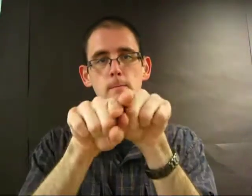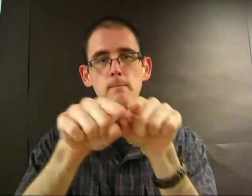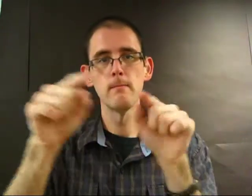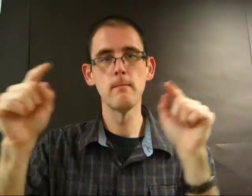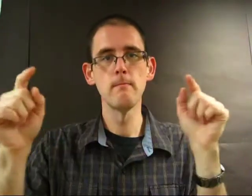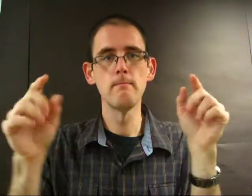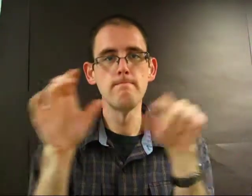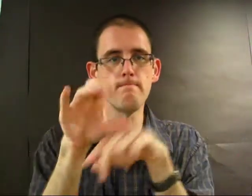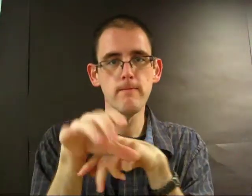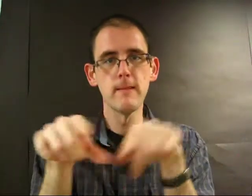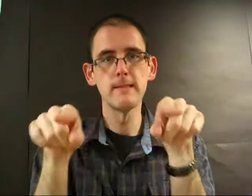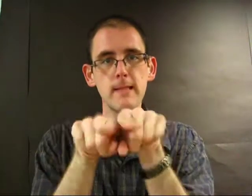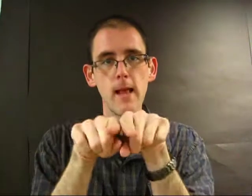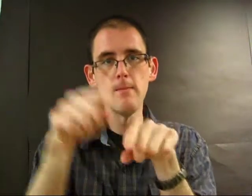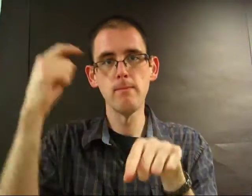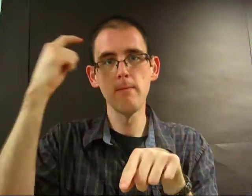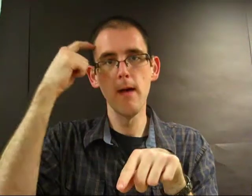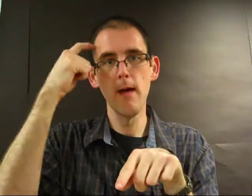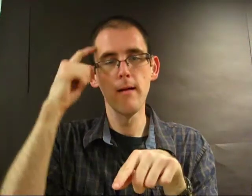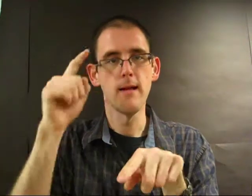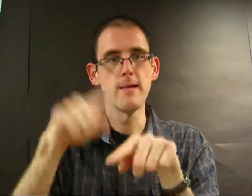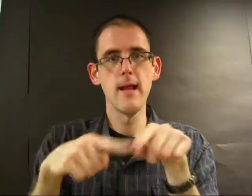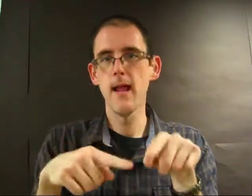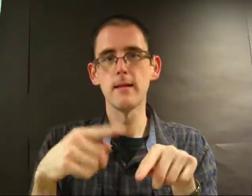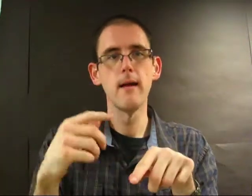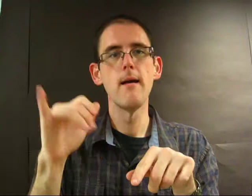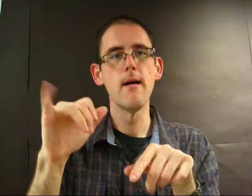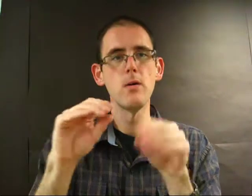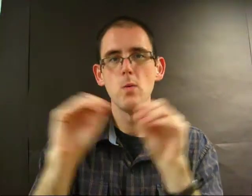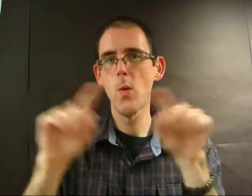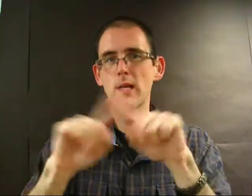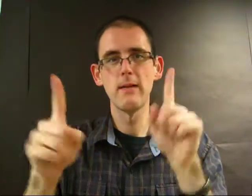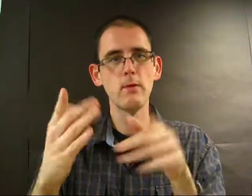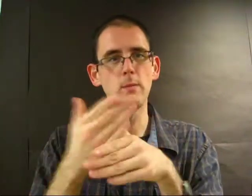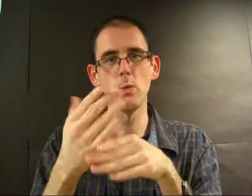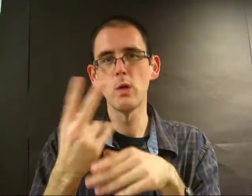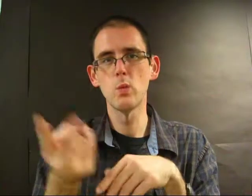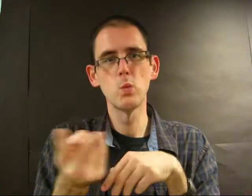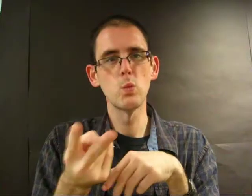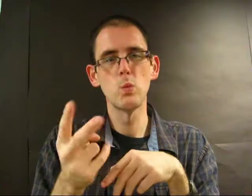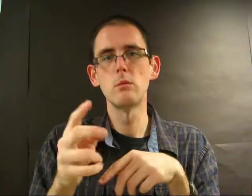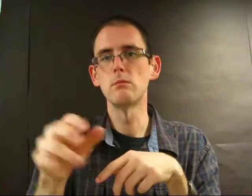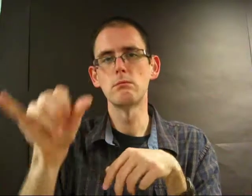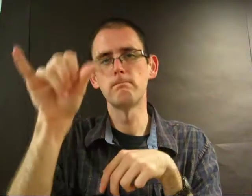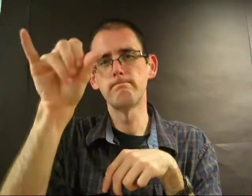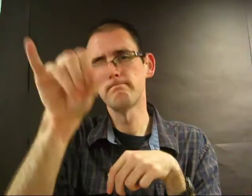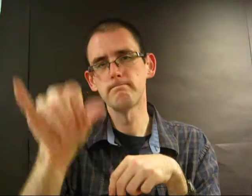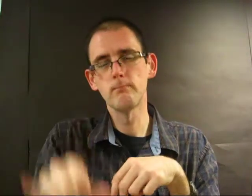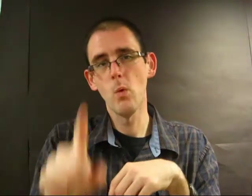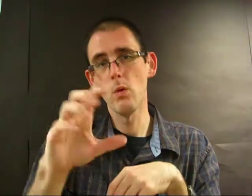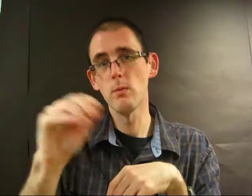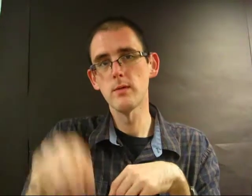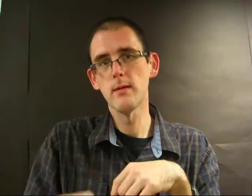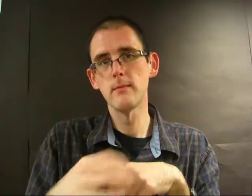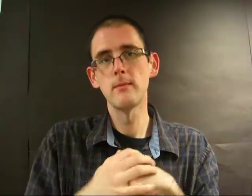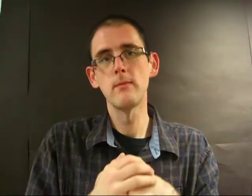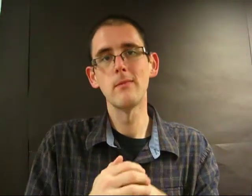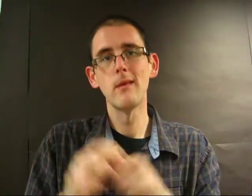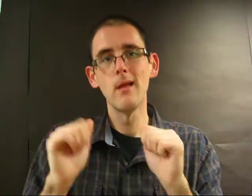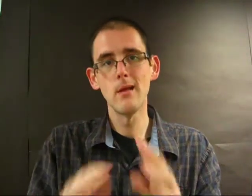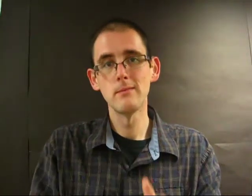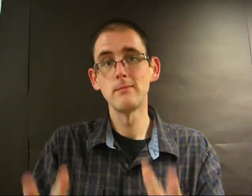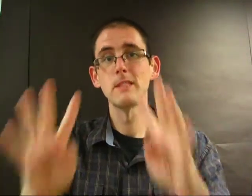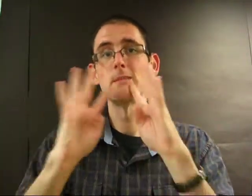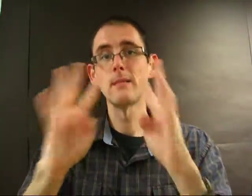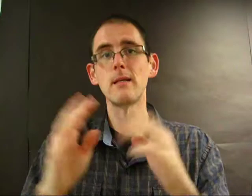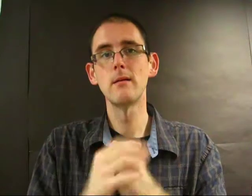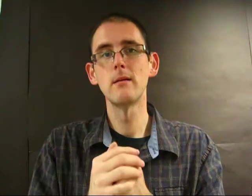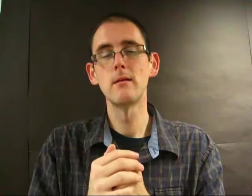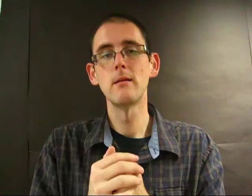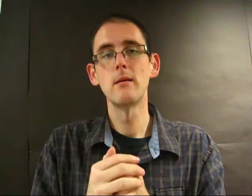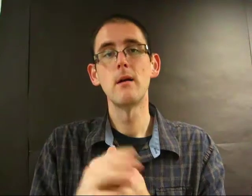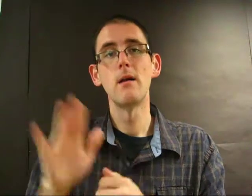They have to be identical in every single way, such that they're impossible to tell apart -- a single person. And they can speak.